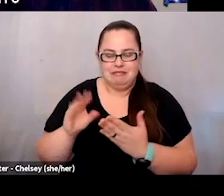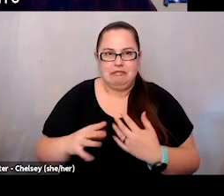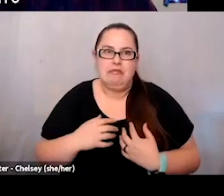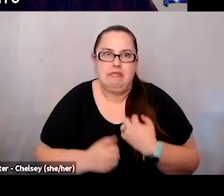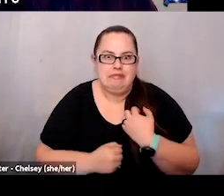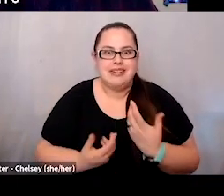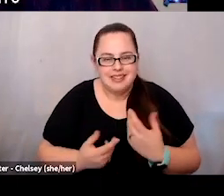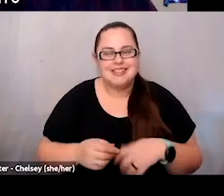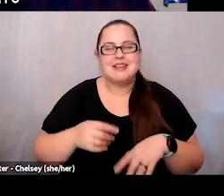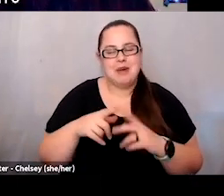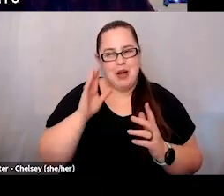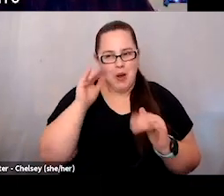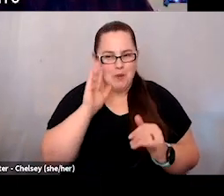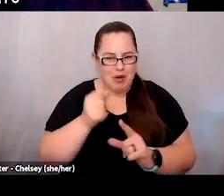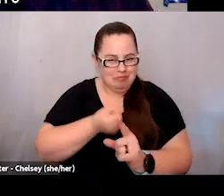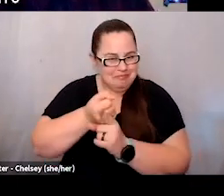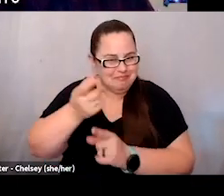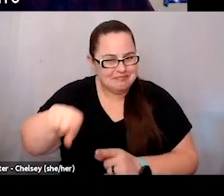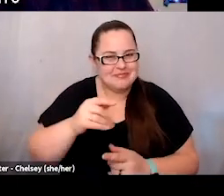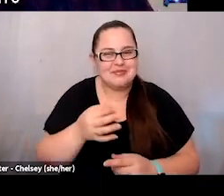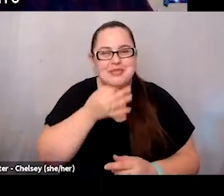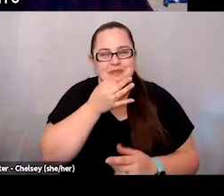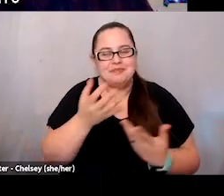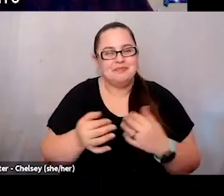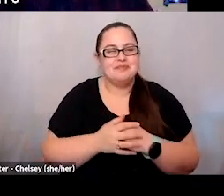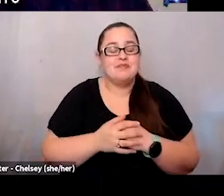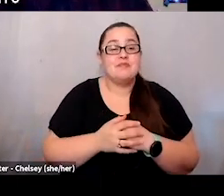here in the next couple of slides. So Native Americans arrived here in the Americas who